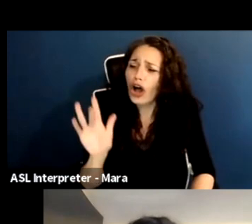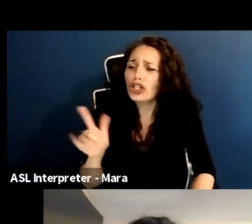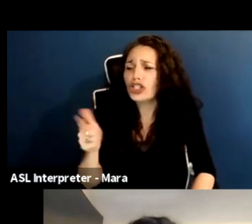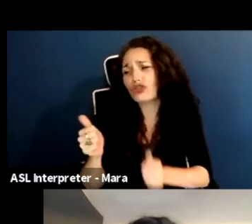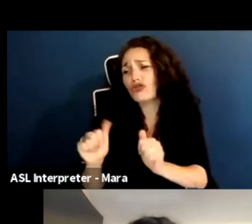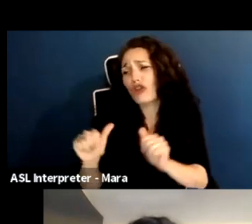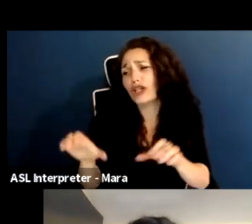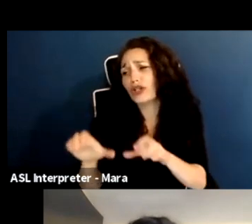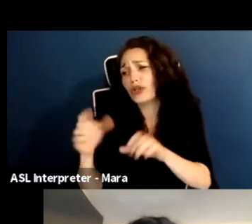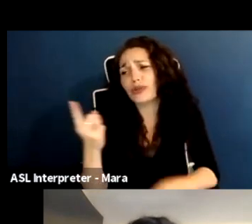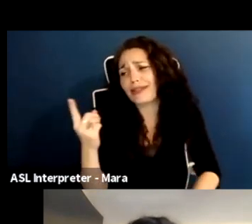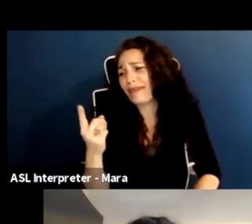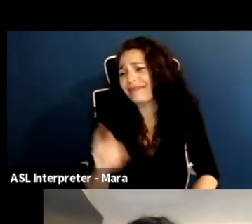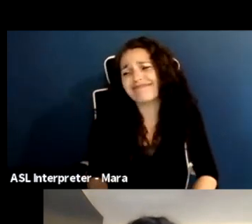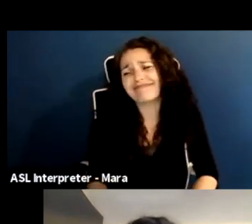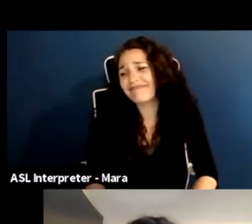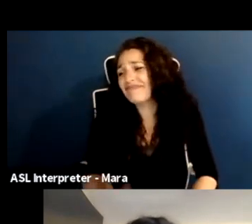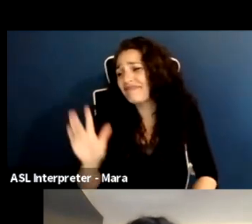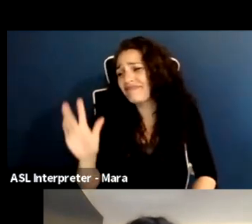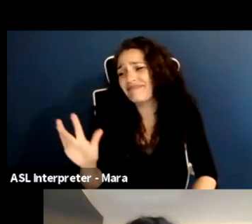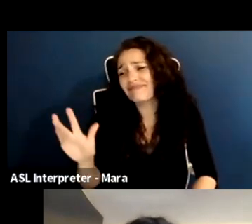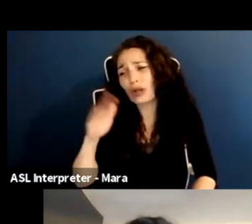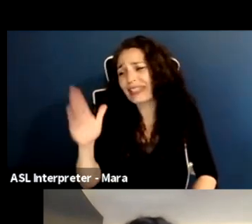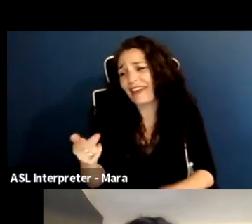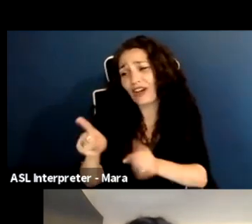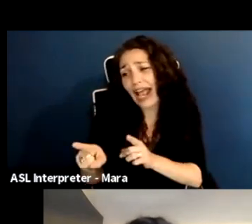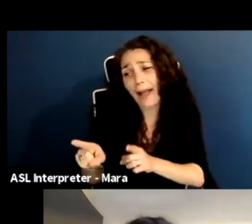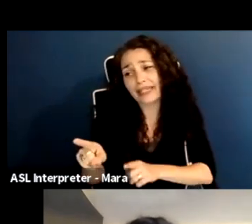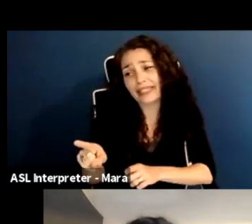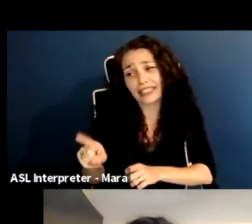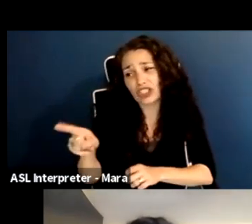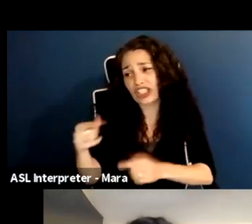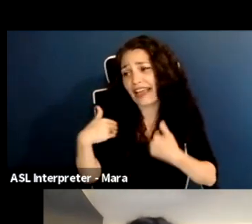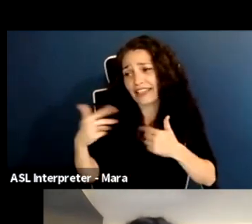"that's never gonna happen, she's dreaming too big." And that kind of bothered me.